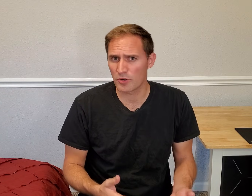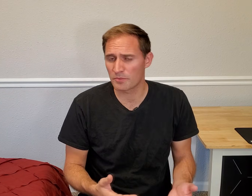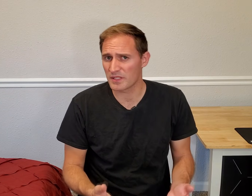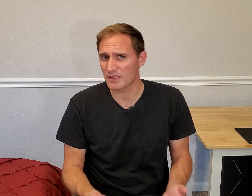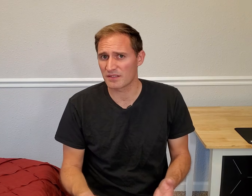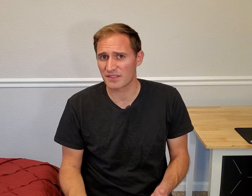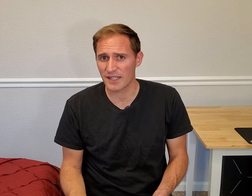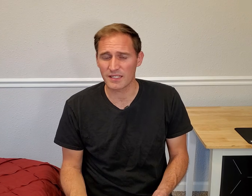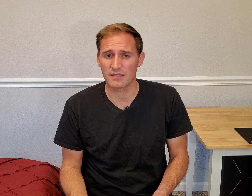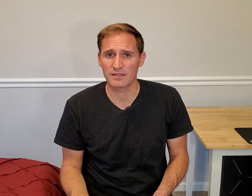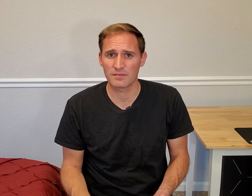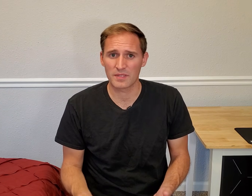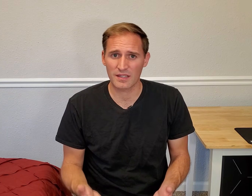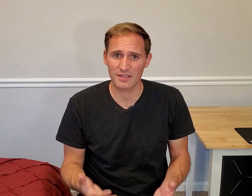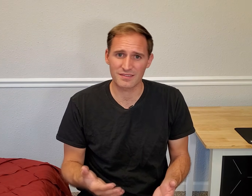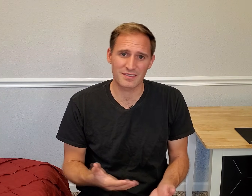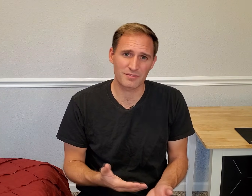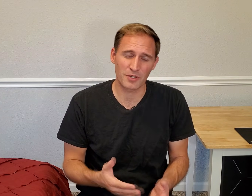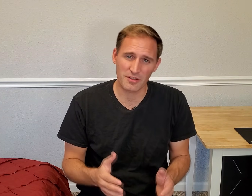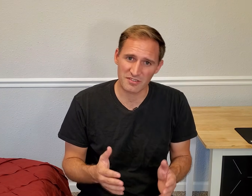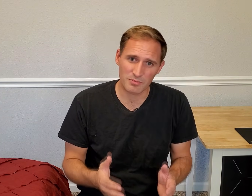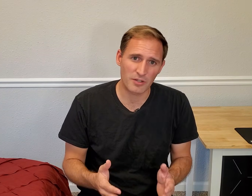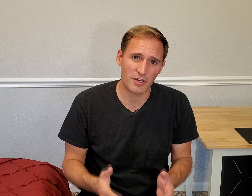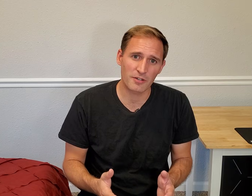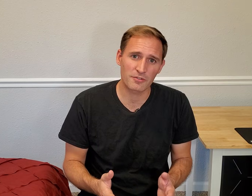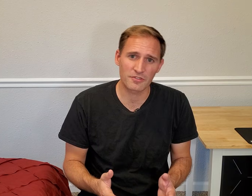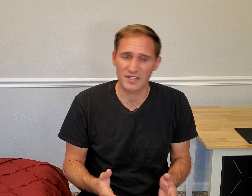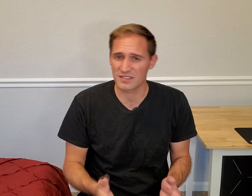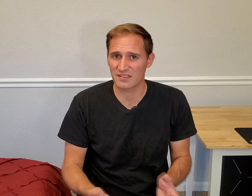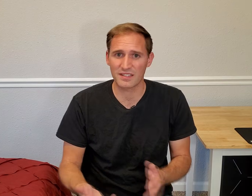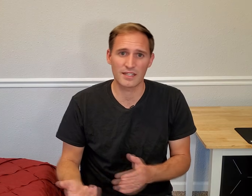won't be signing because it's one of those small articles that just get